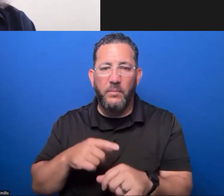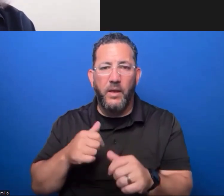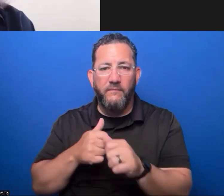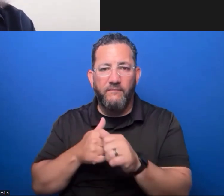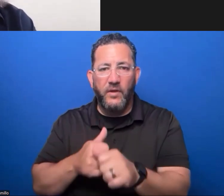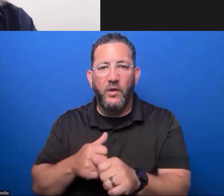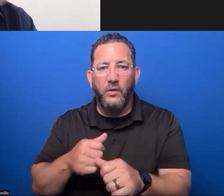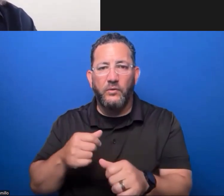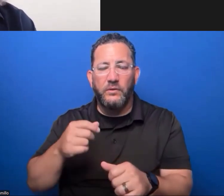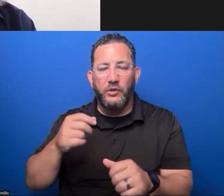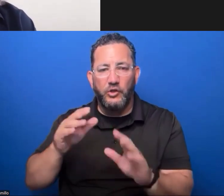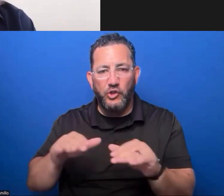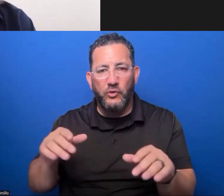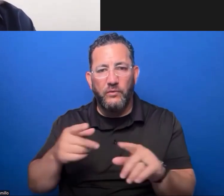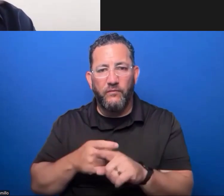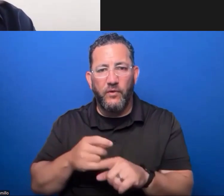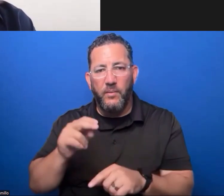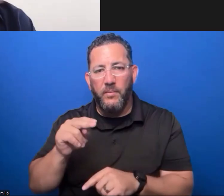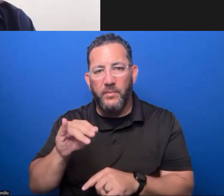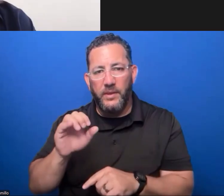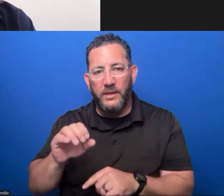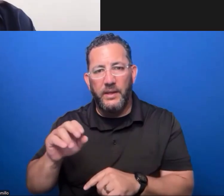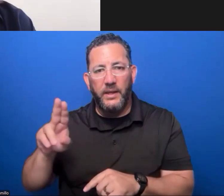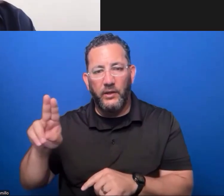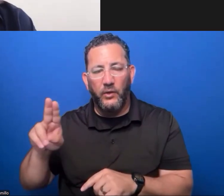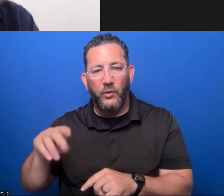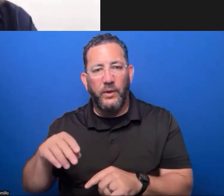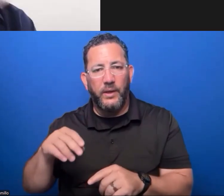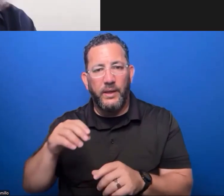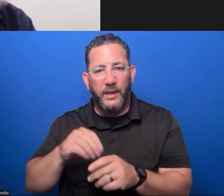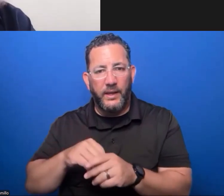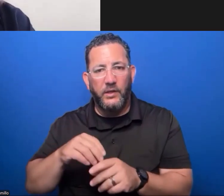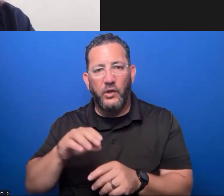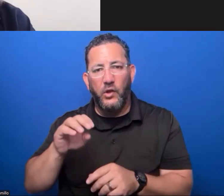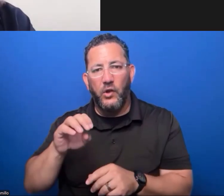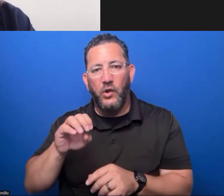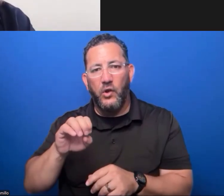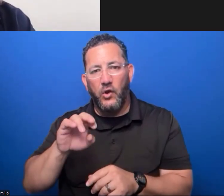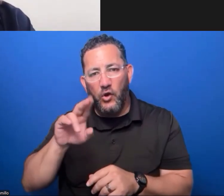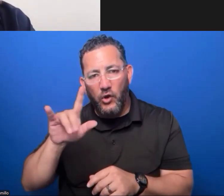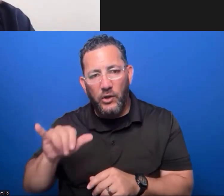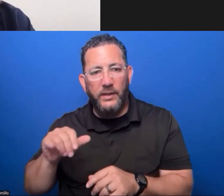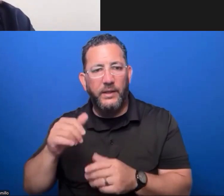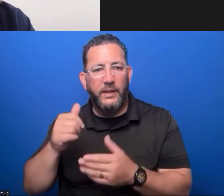NICU into early intervention, and I discharged a lot of kids